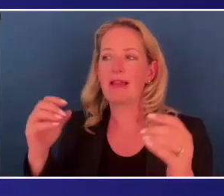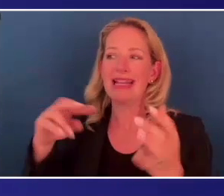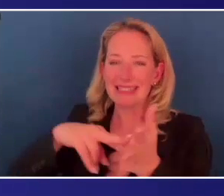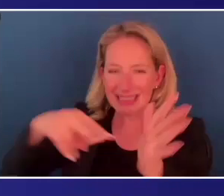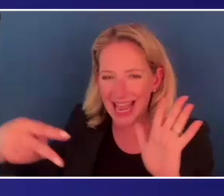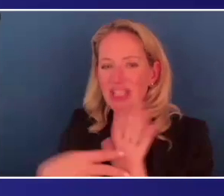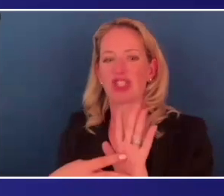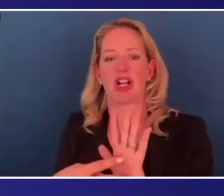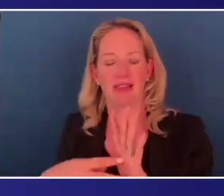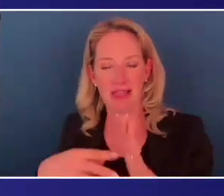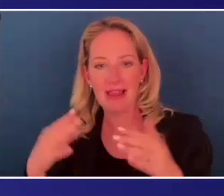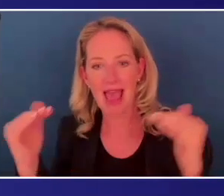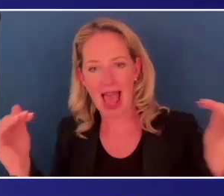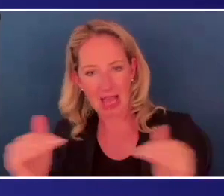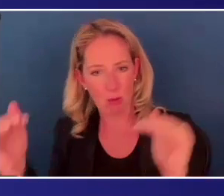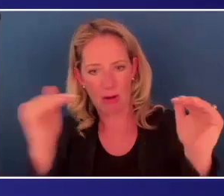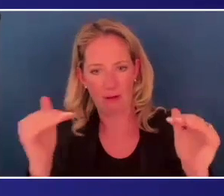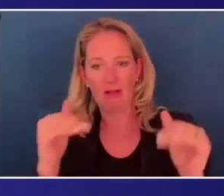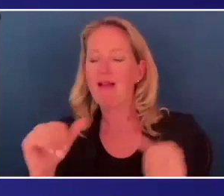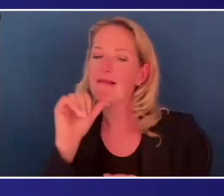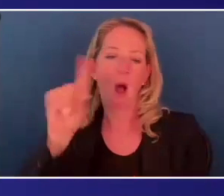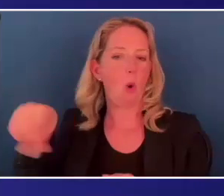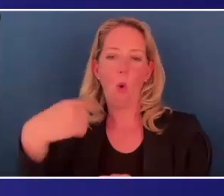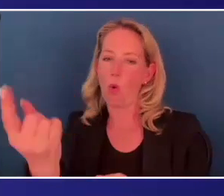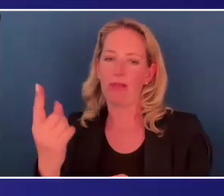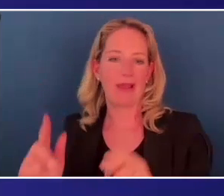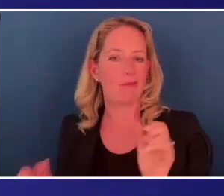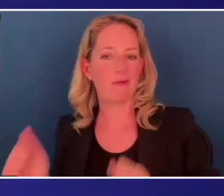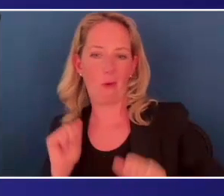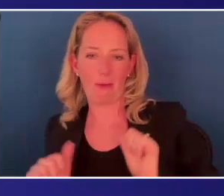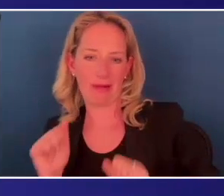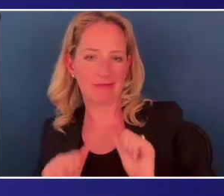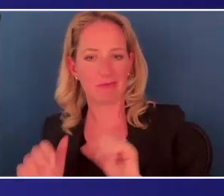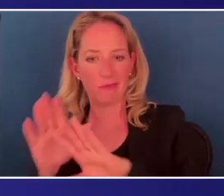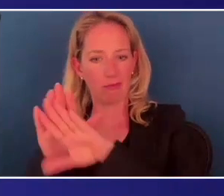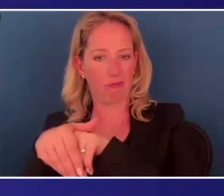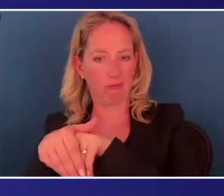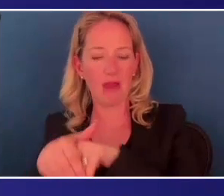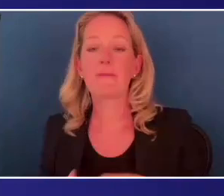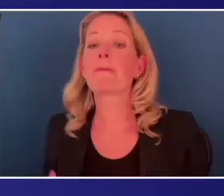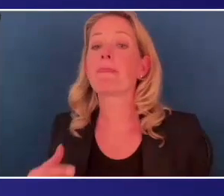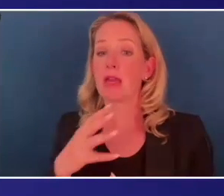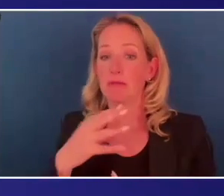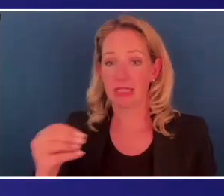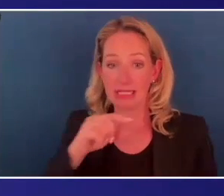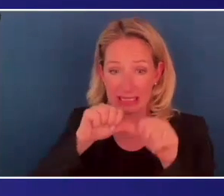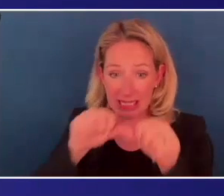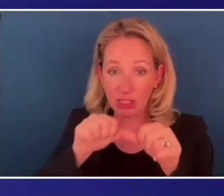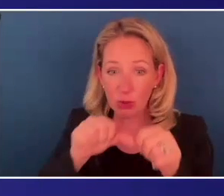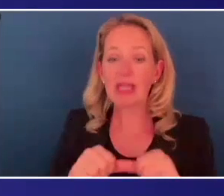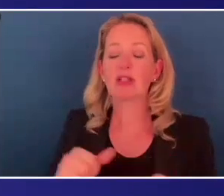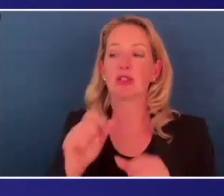Consider the fact that attending college is essential to fill the professional, manual and alternative modes of employment and that just maybe.